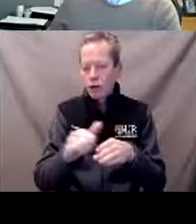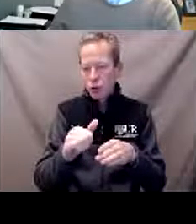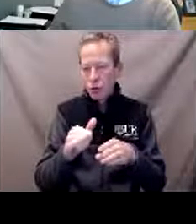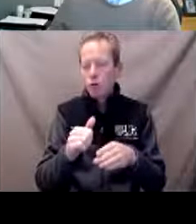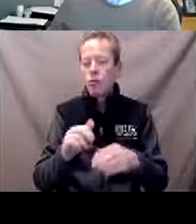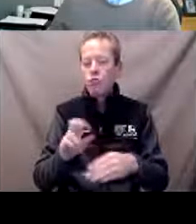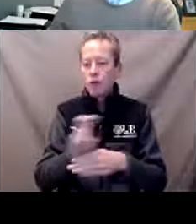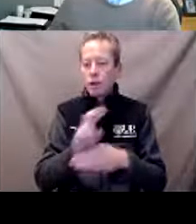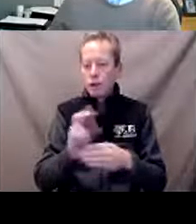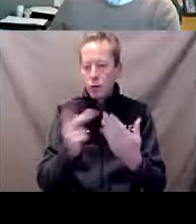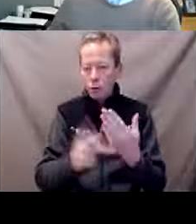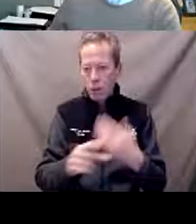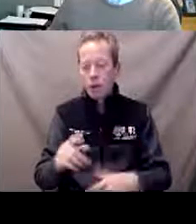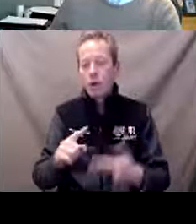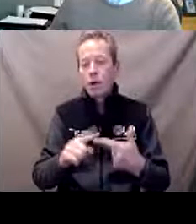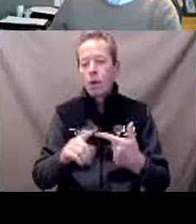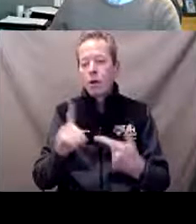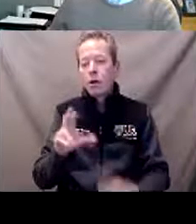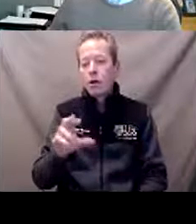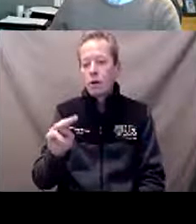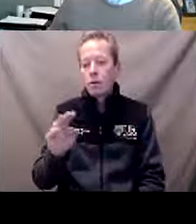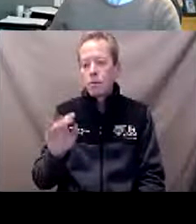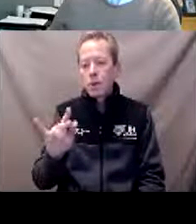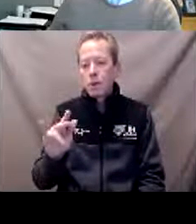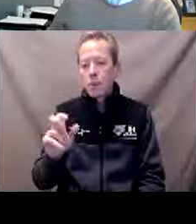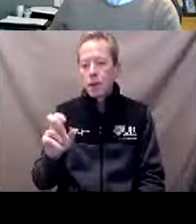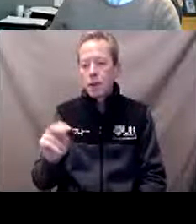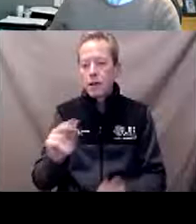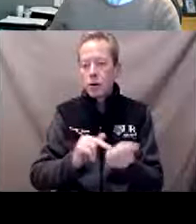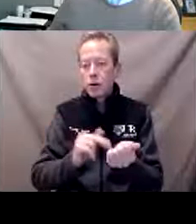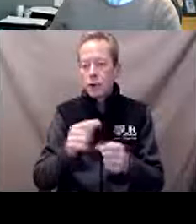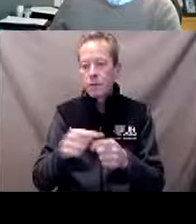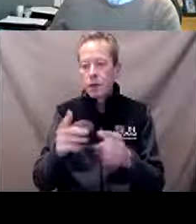Dr. Shirley McMillan is the nurse specialist in the adult program at Surrey Place in Toronto,